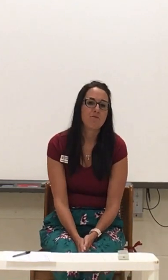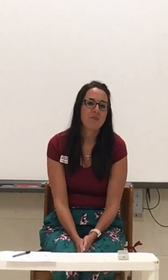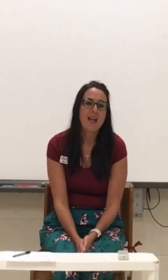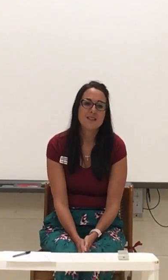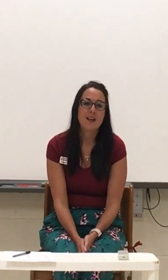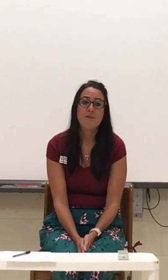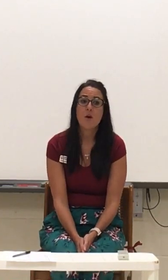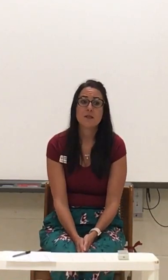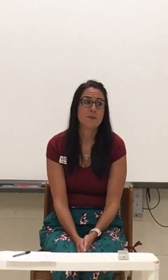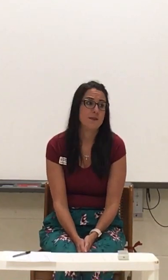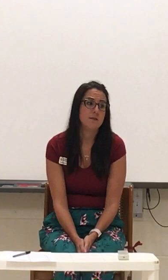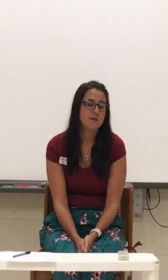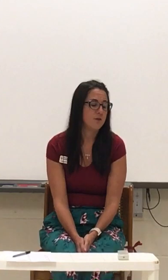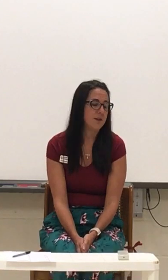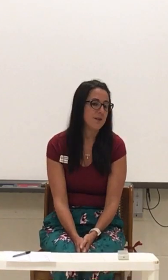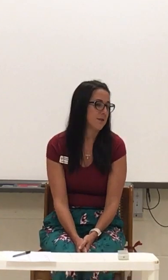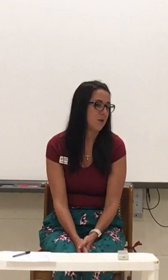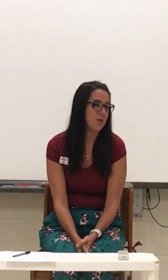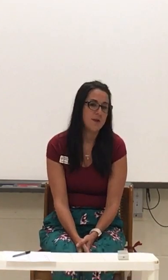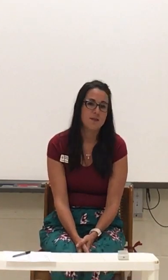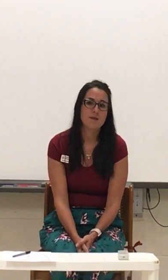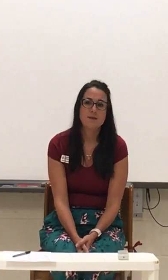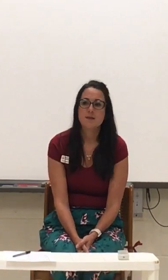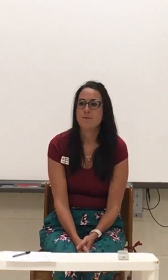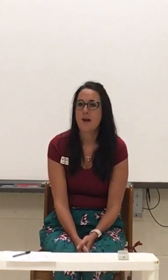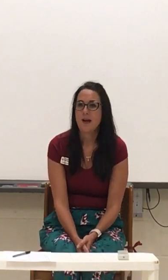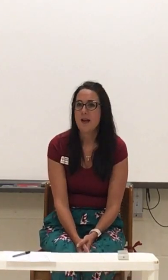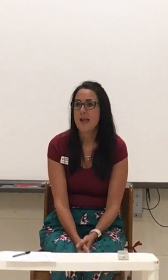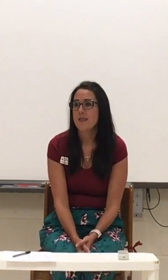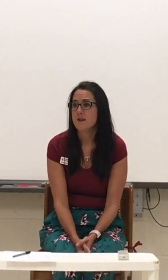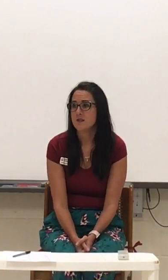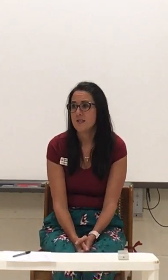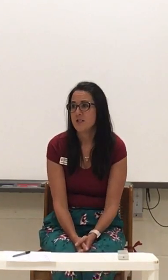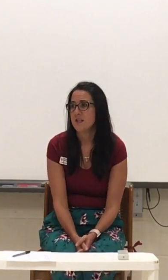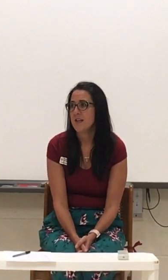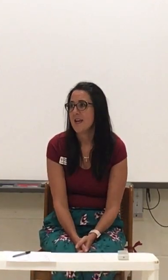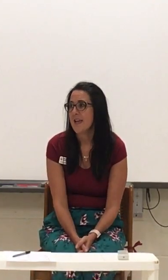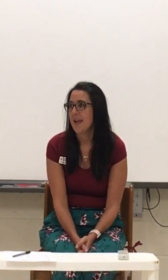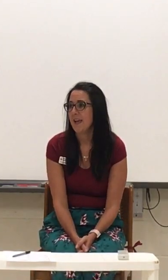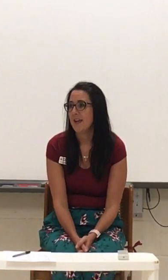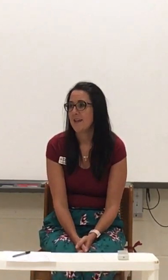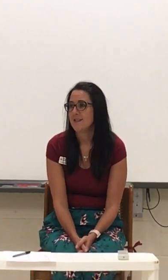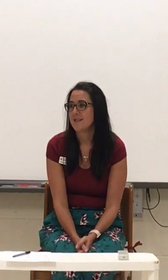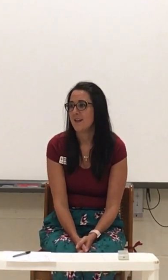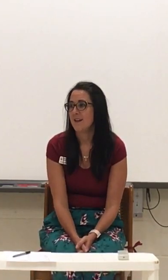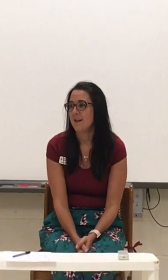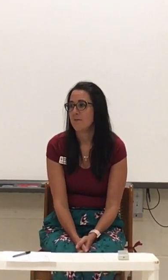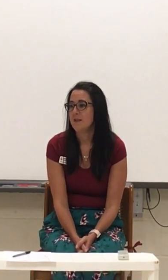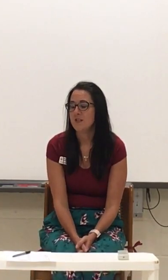I said I've always been no desk so this is my eighth year teaching and teaching